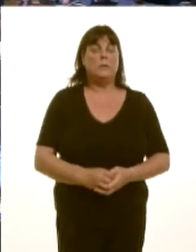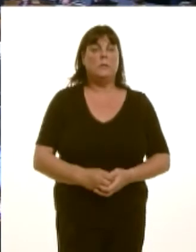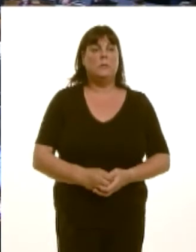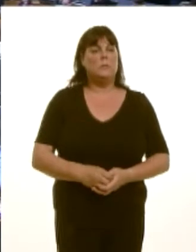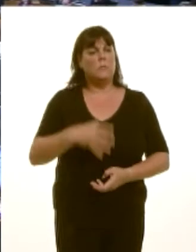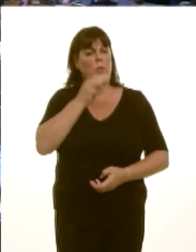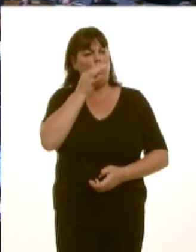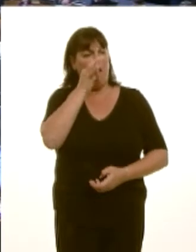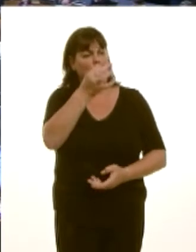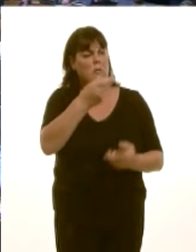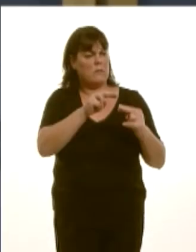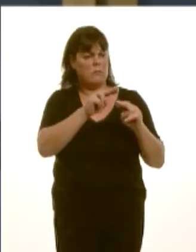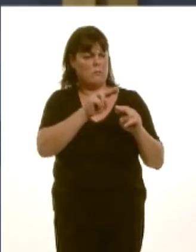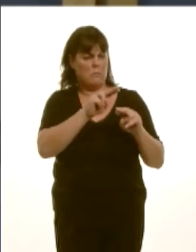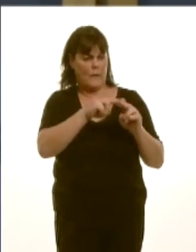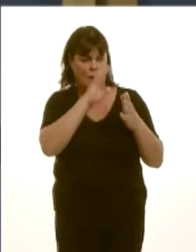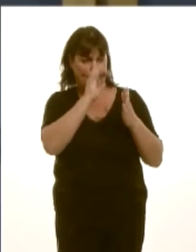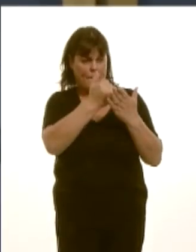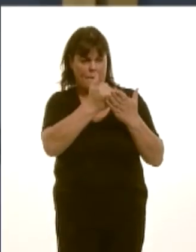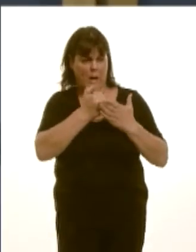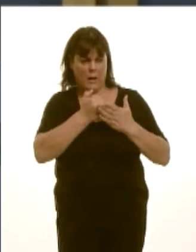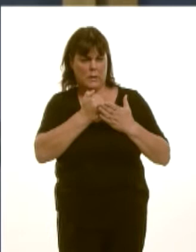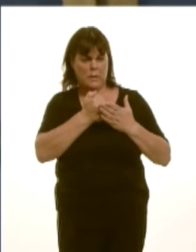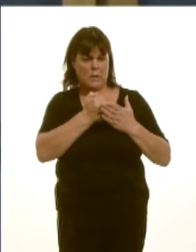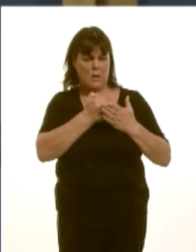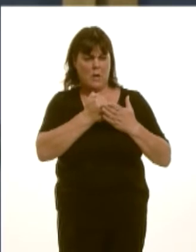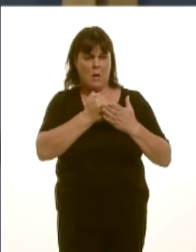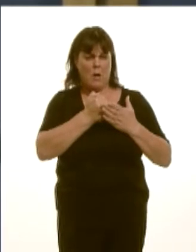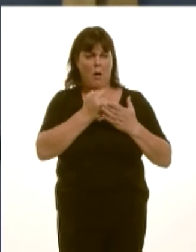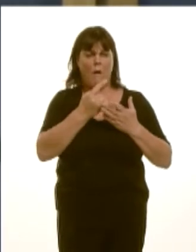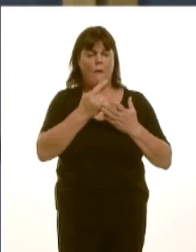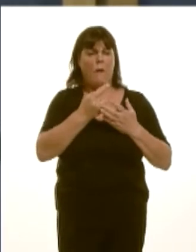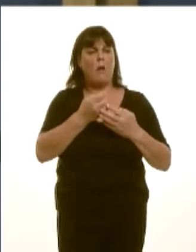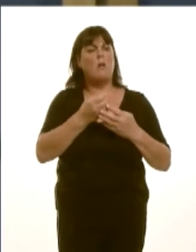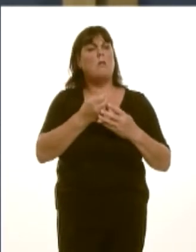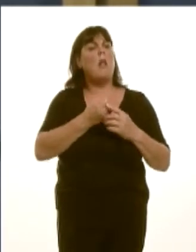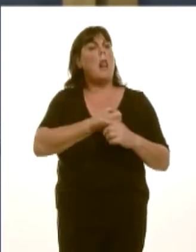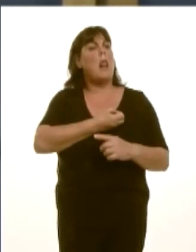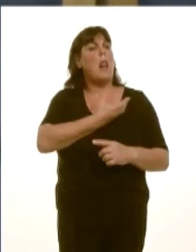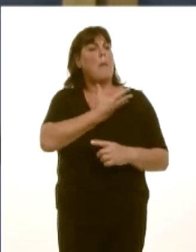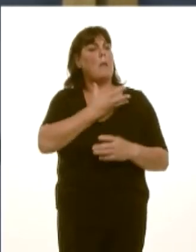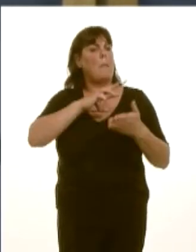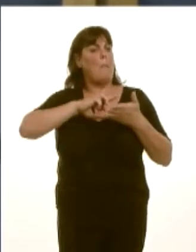has been made of the potential impact on Wales of Labour plans to cut the value of child